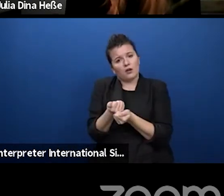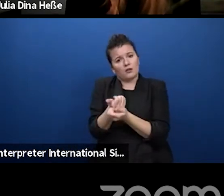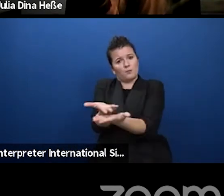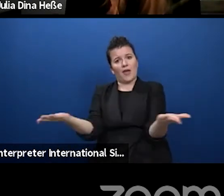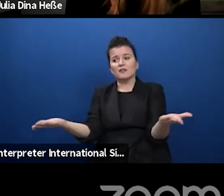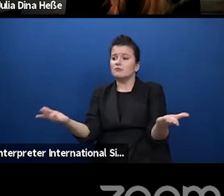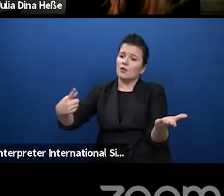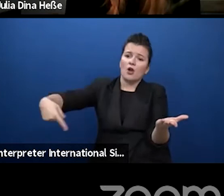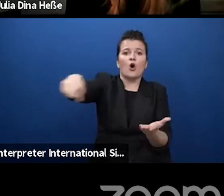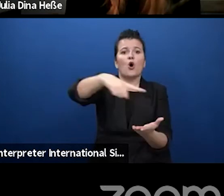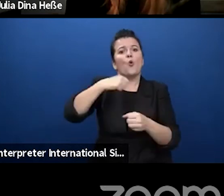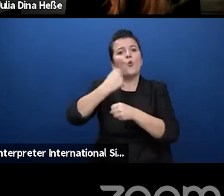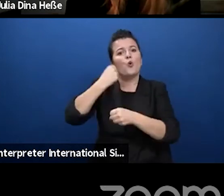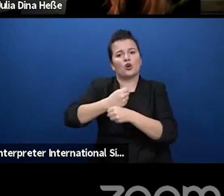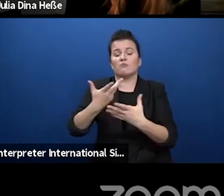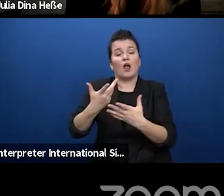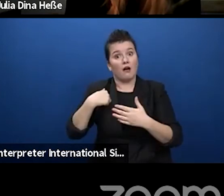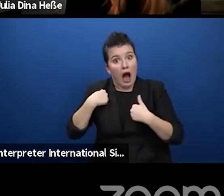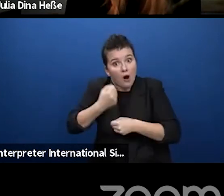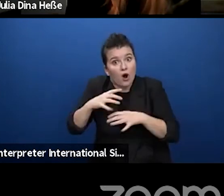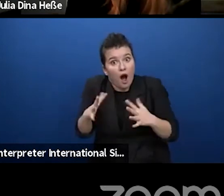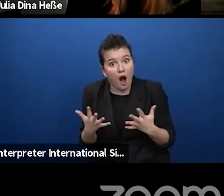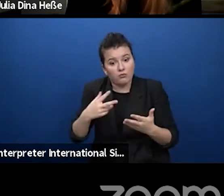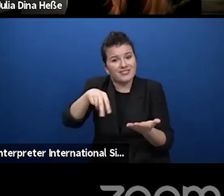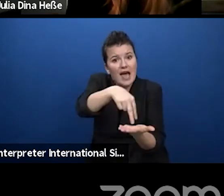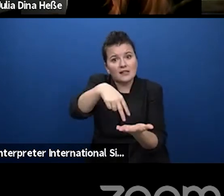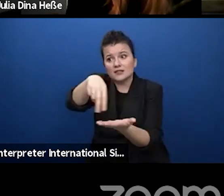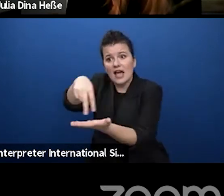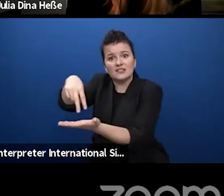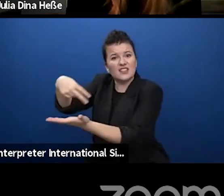like from many different backgrounds and you know and sometimes how we create movement together has